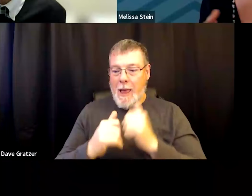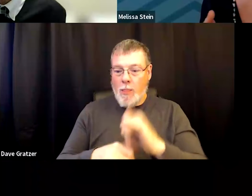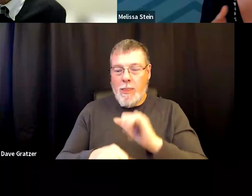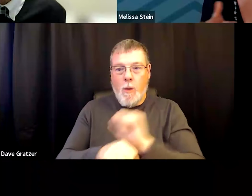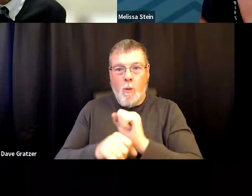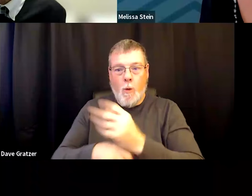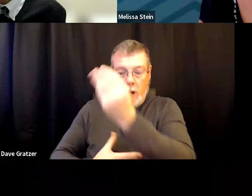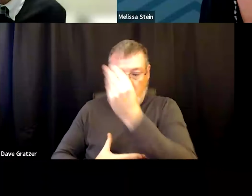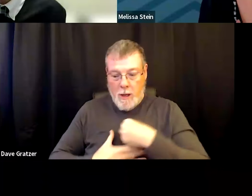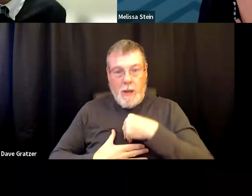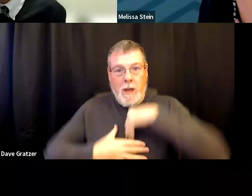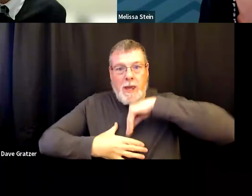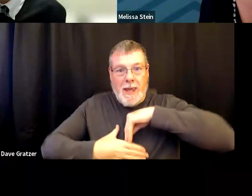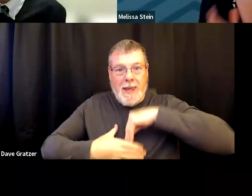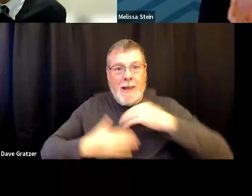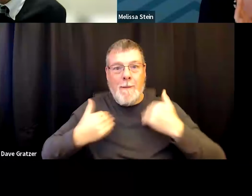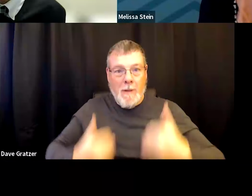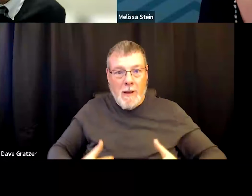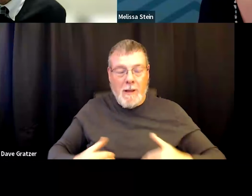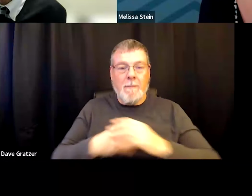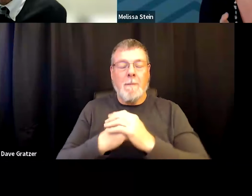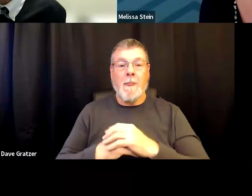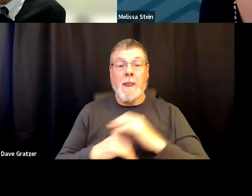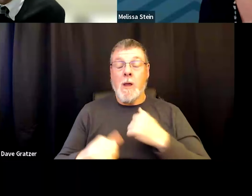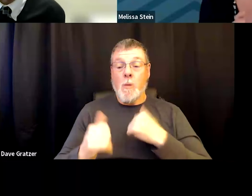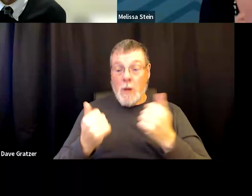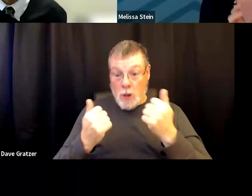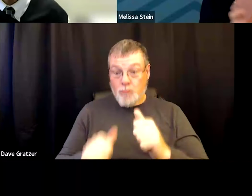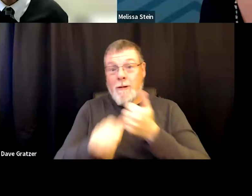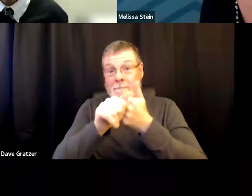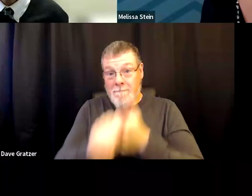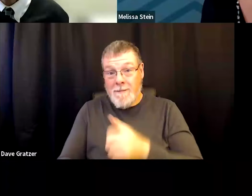And so, you know, while we try to adhere to the DSM-5